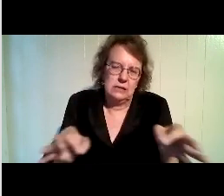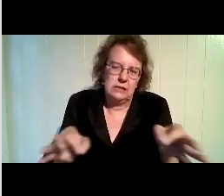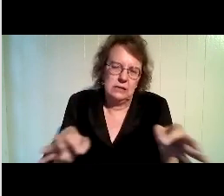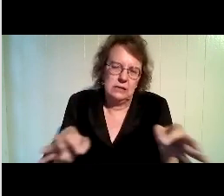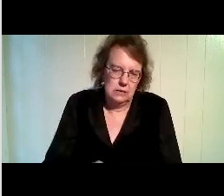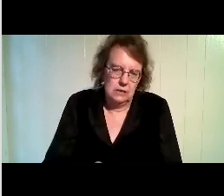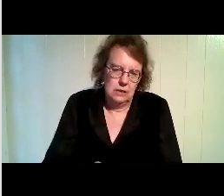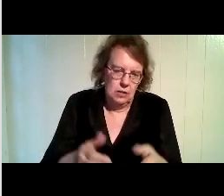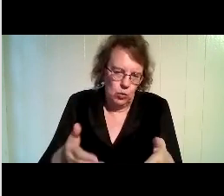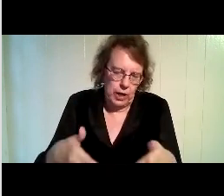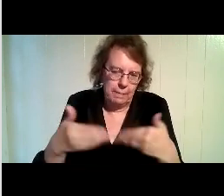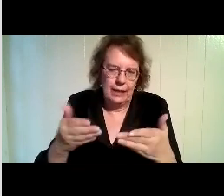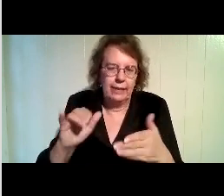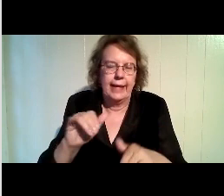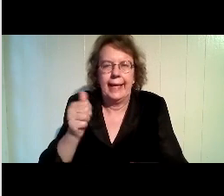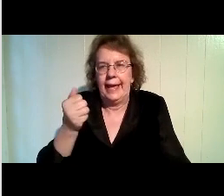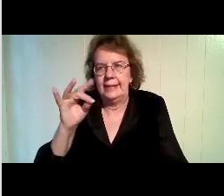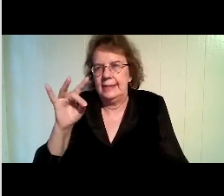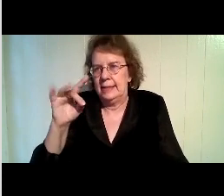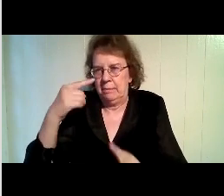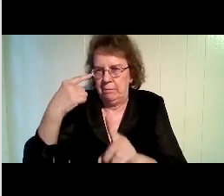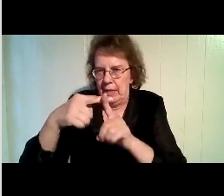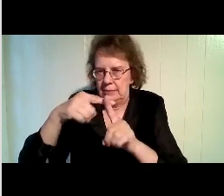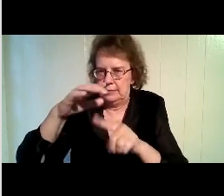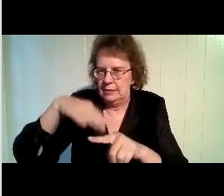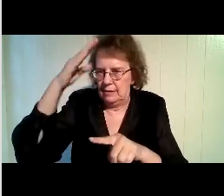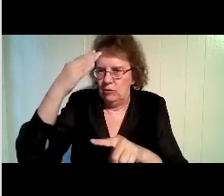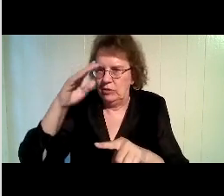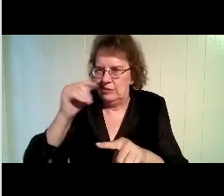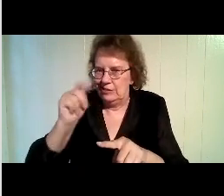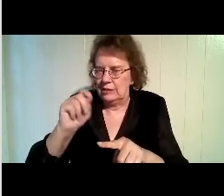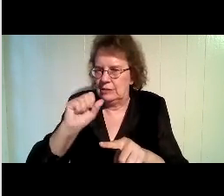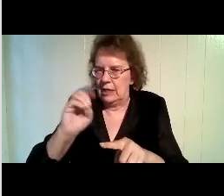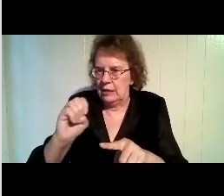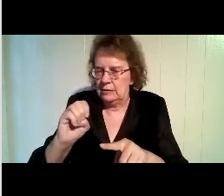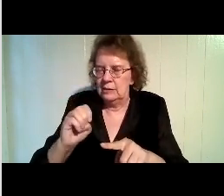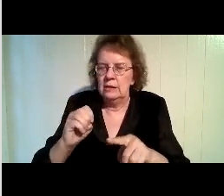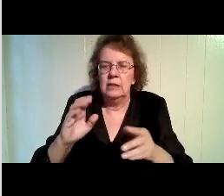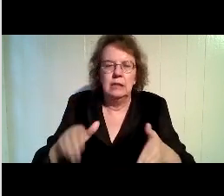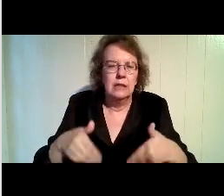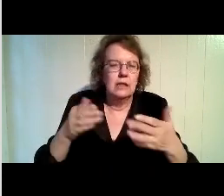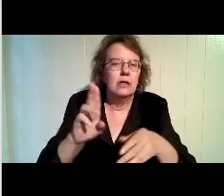mind. We recommend like eighteen plus for the text size. We recommend using a San serif fonts.